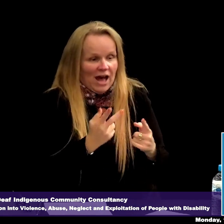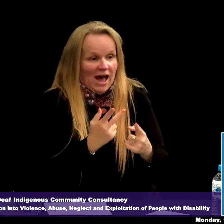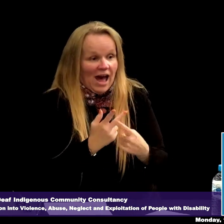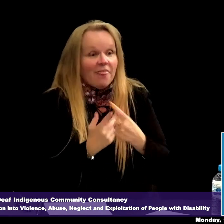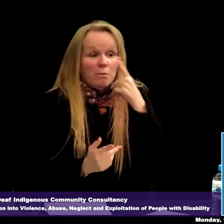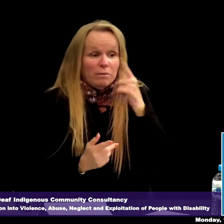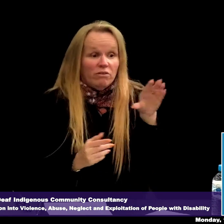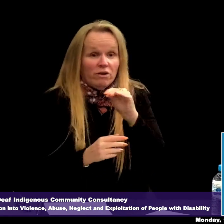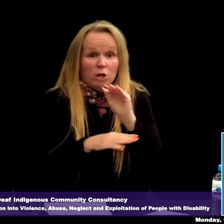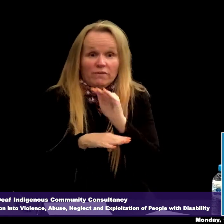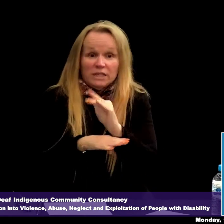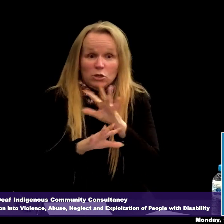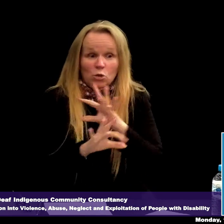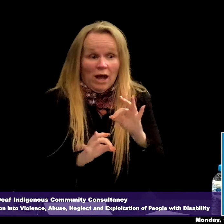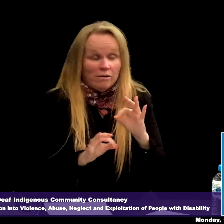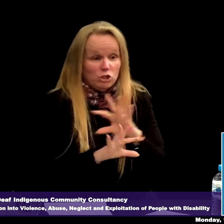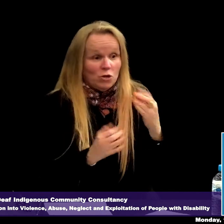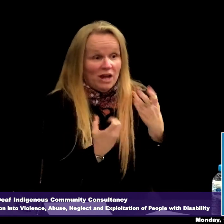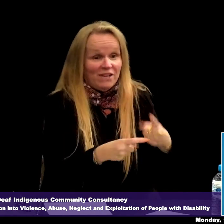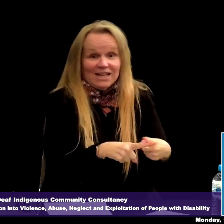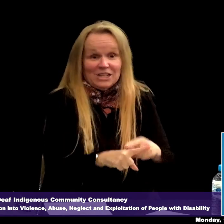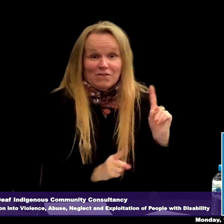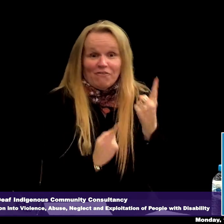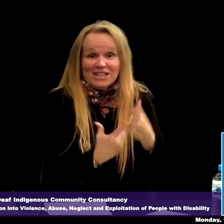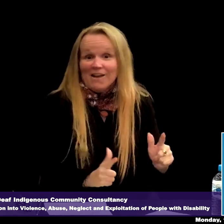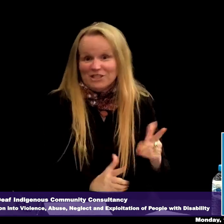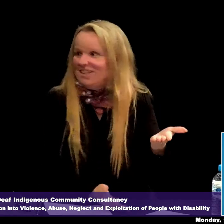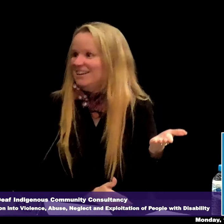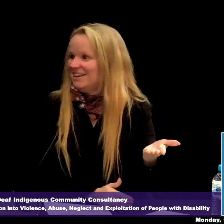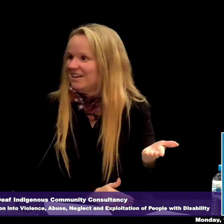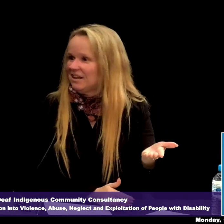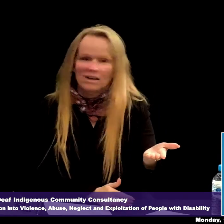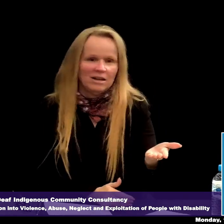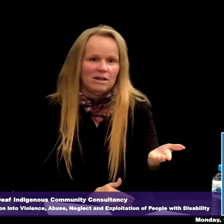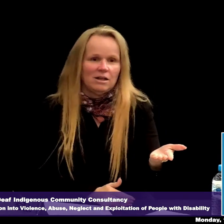job, but there are other people from overseas who don't maybe even use English as